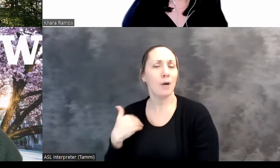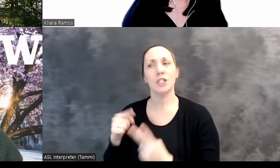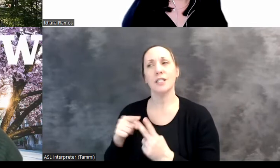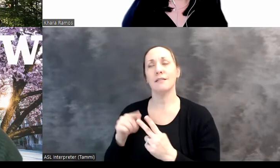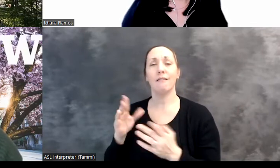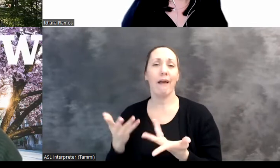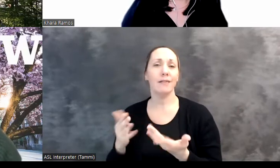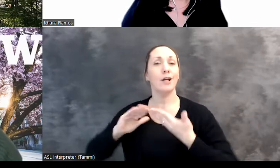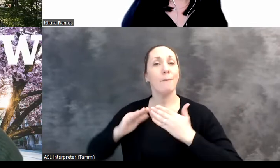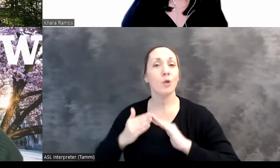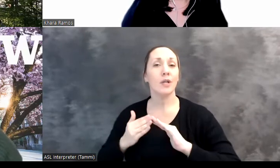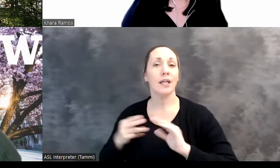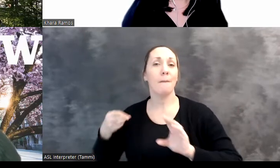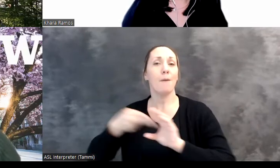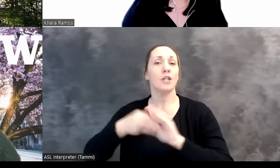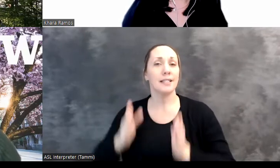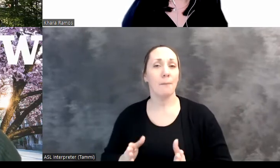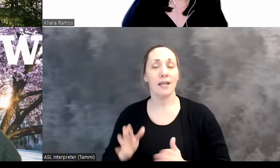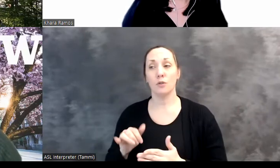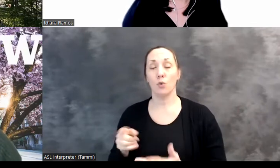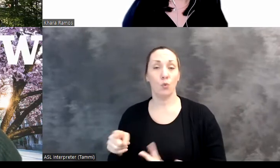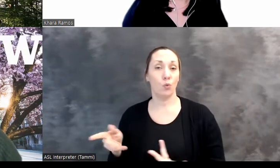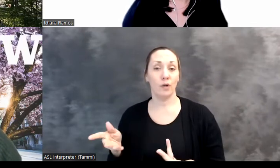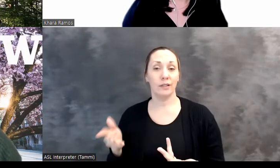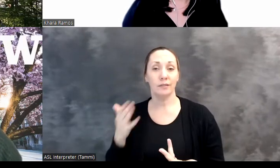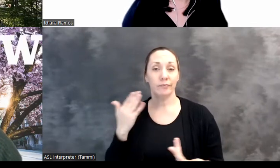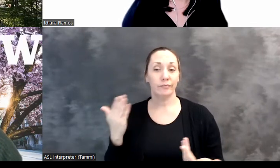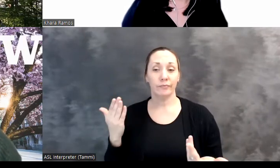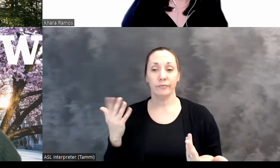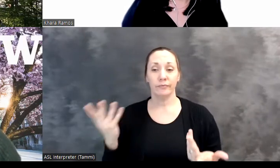People with Disabilities as lab mates, as board room members